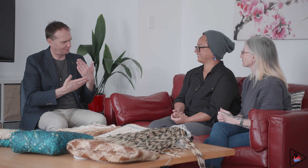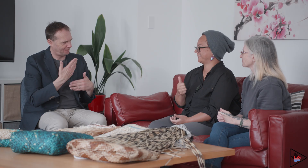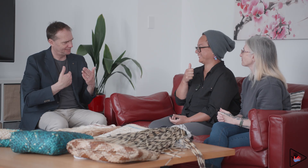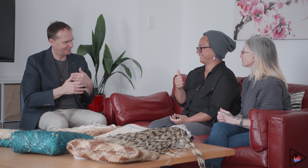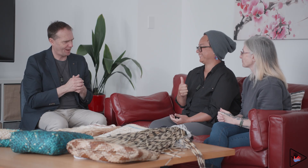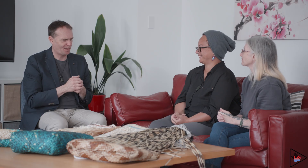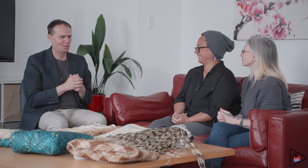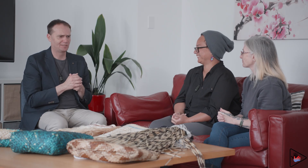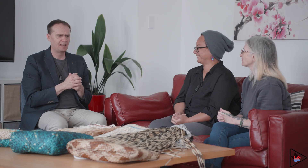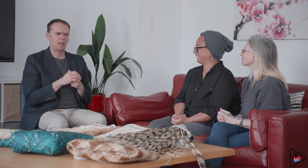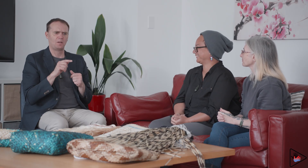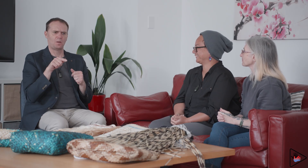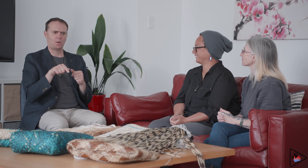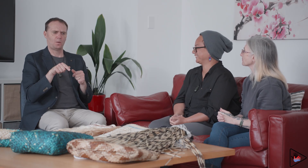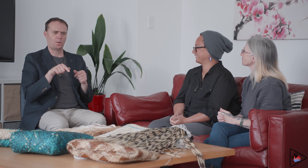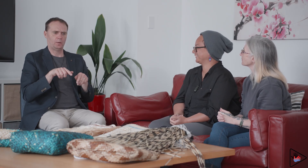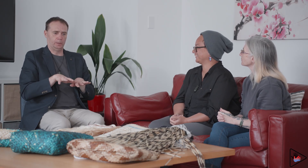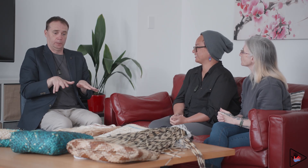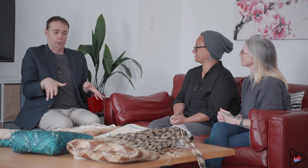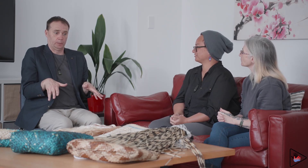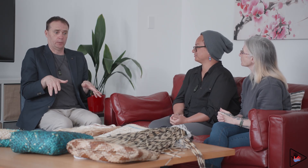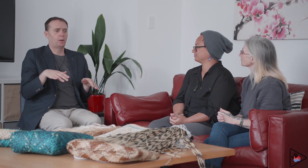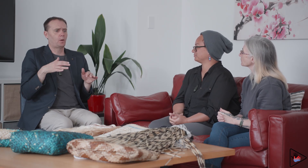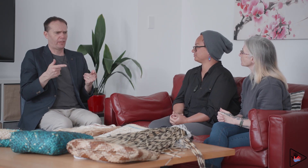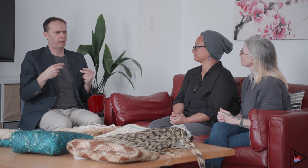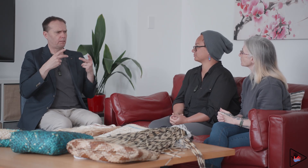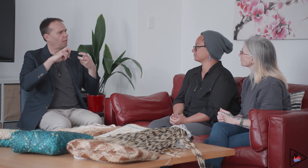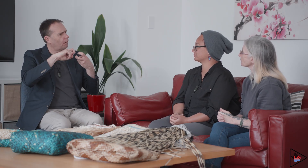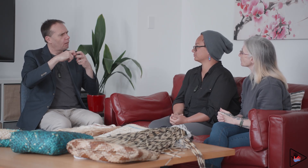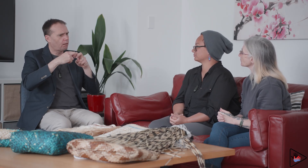Thank you for explaining that Ngawaiata.